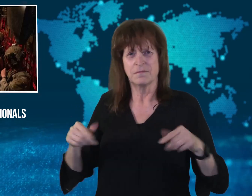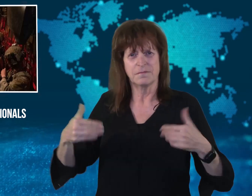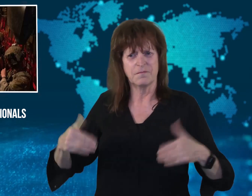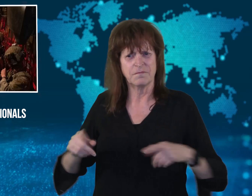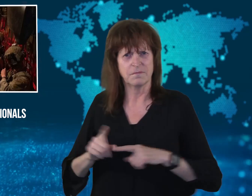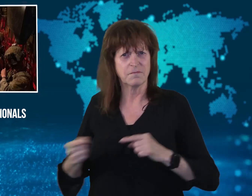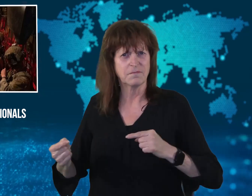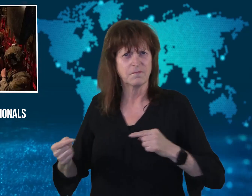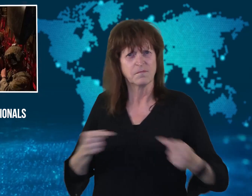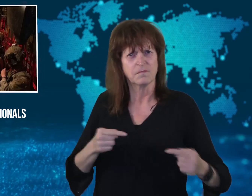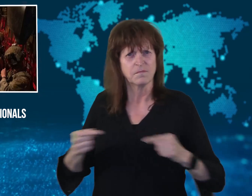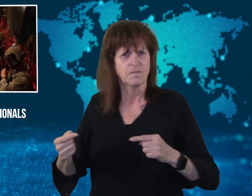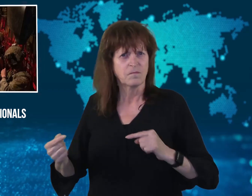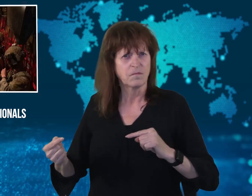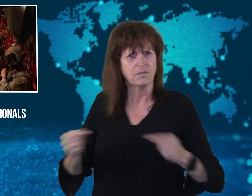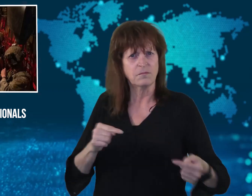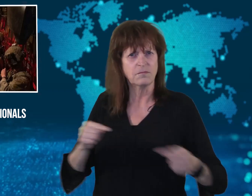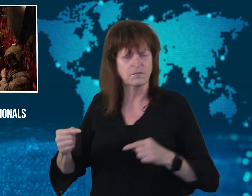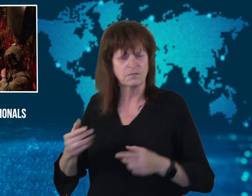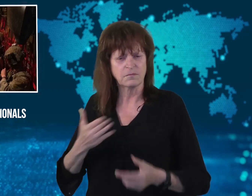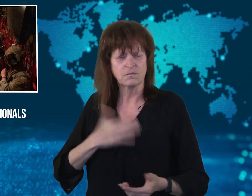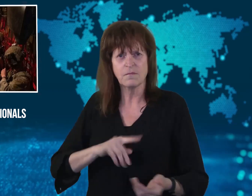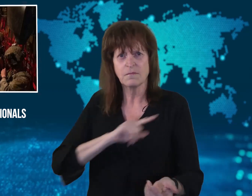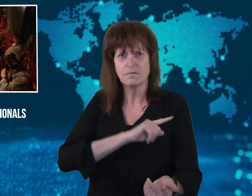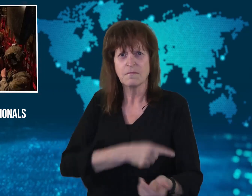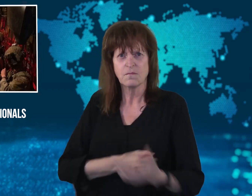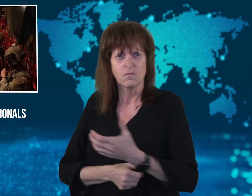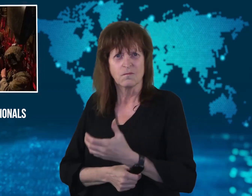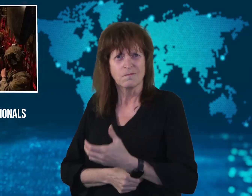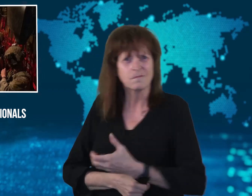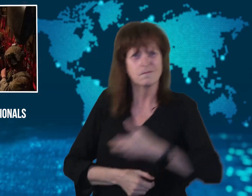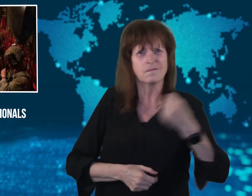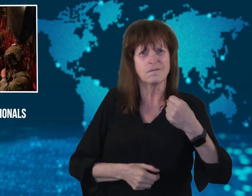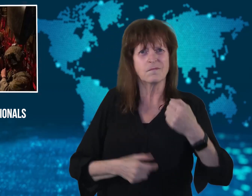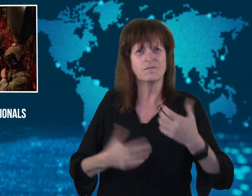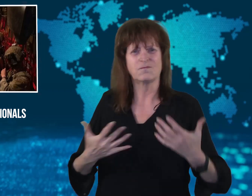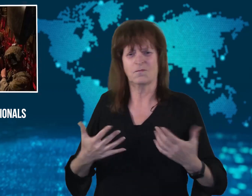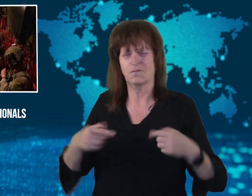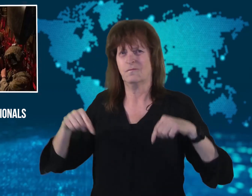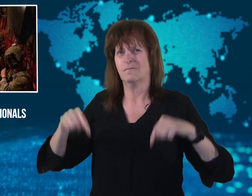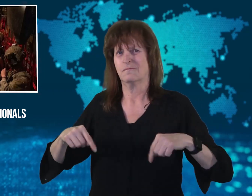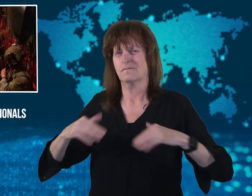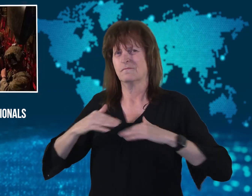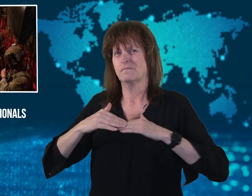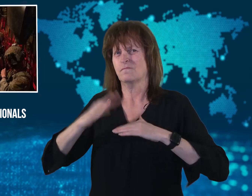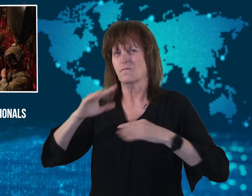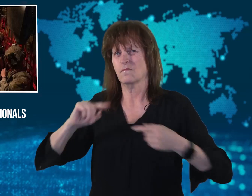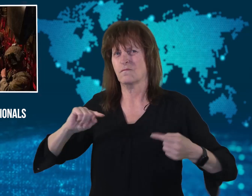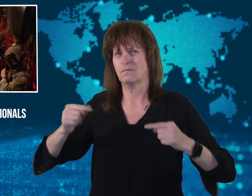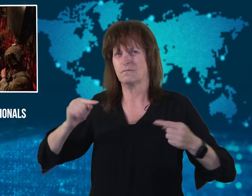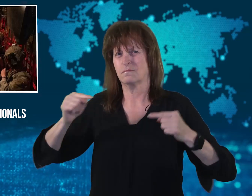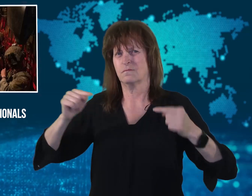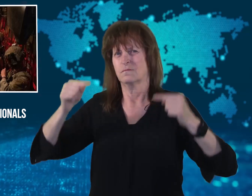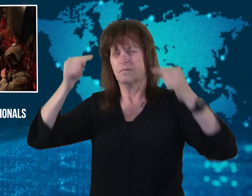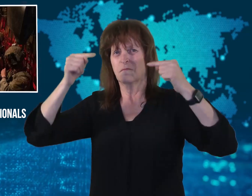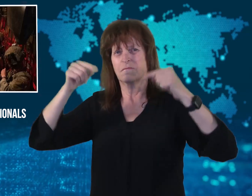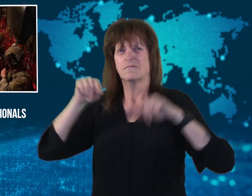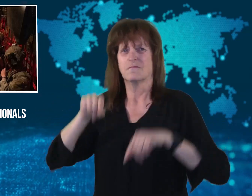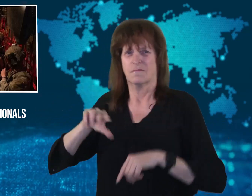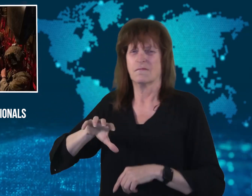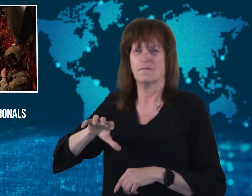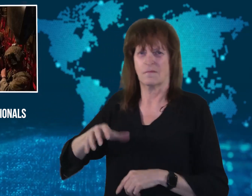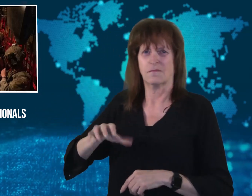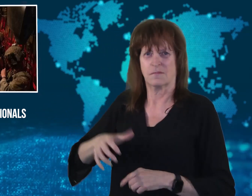The conflict between the army and the paramilitary group has resulted